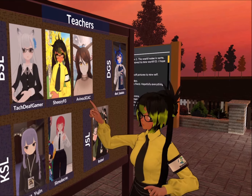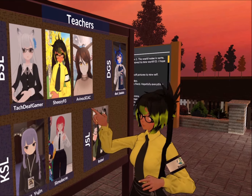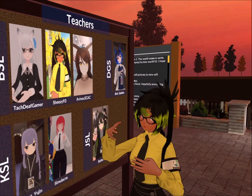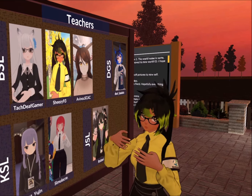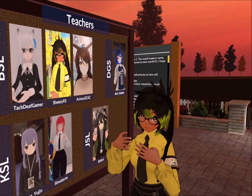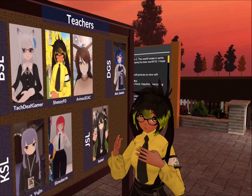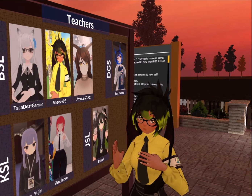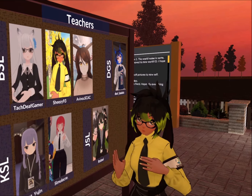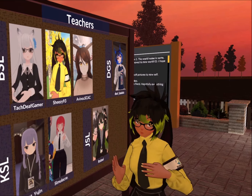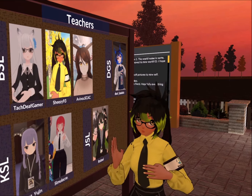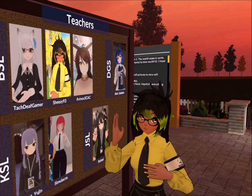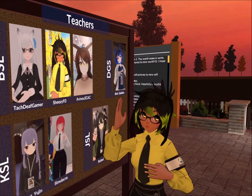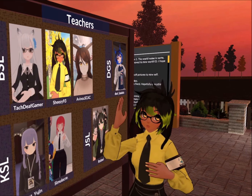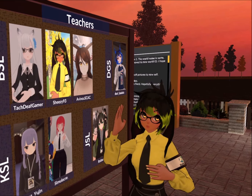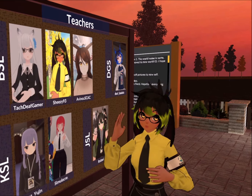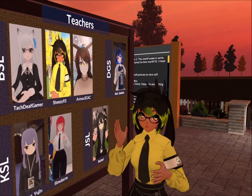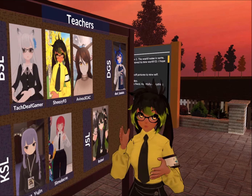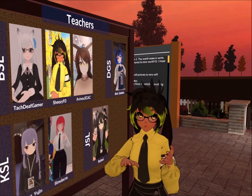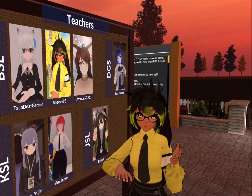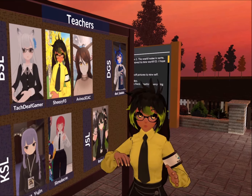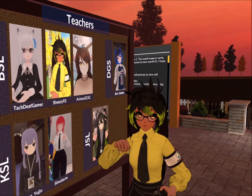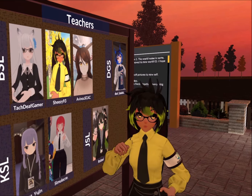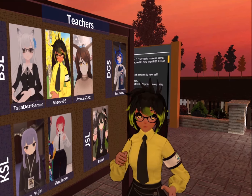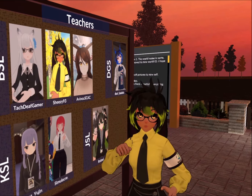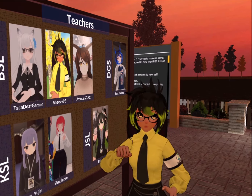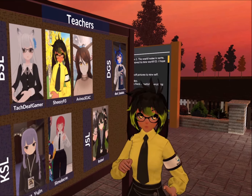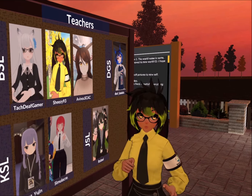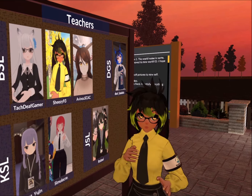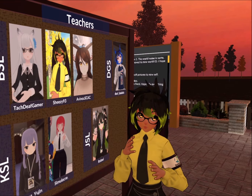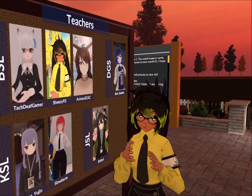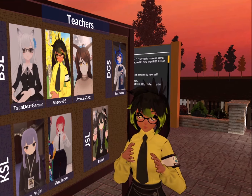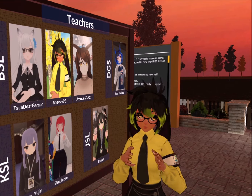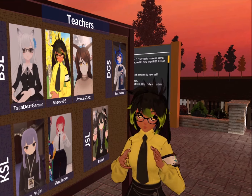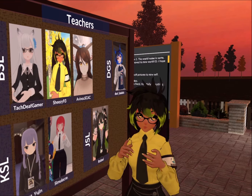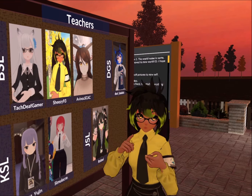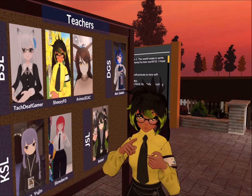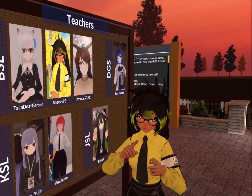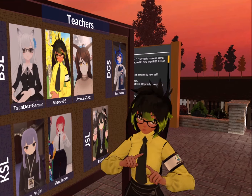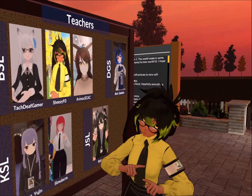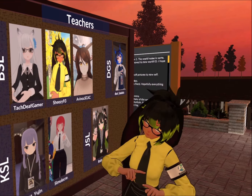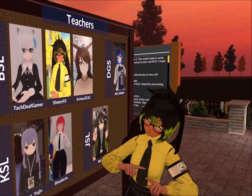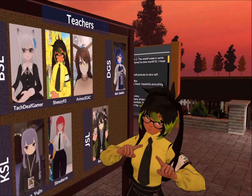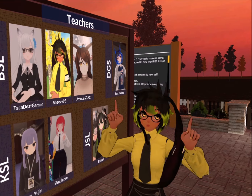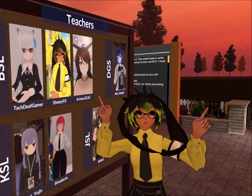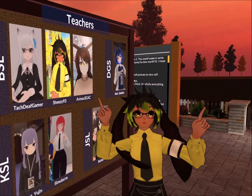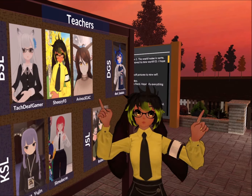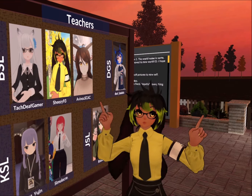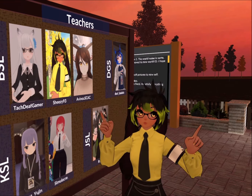AvinouSCAC is from Scotland so their signs are a little bit different